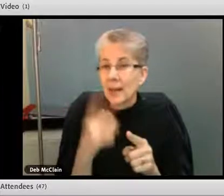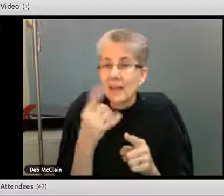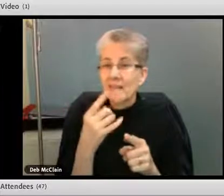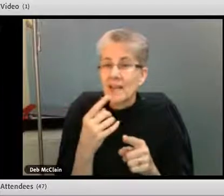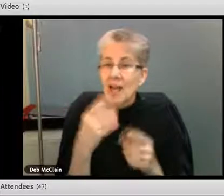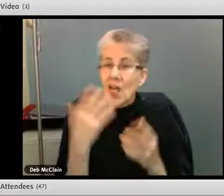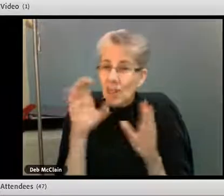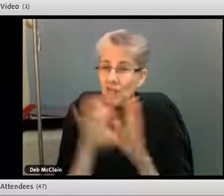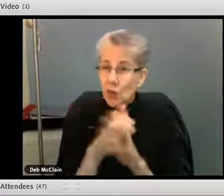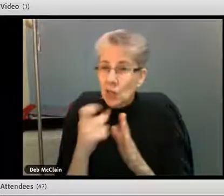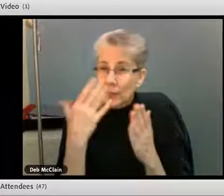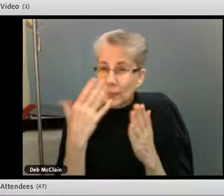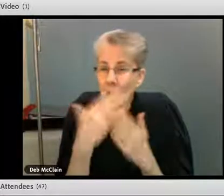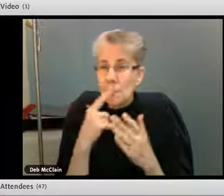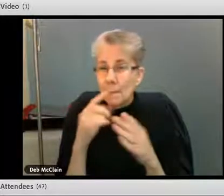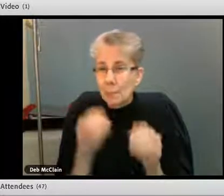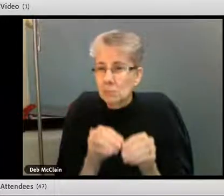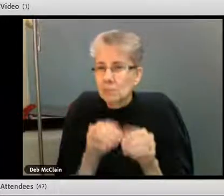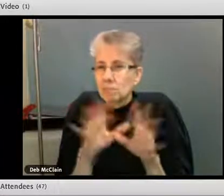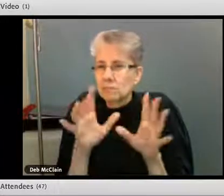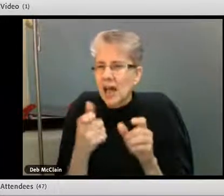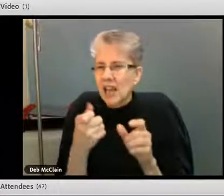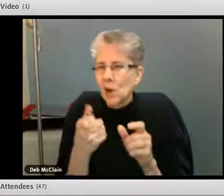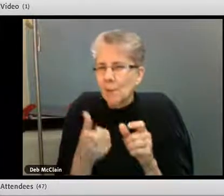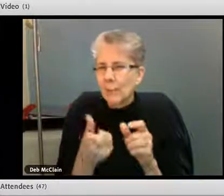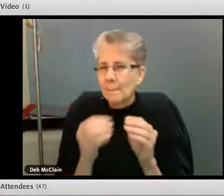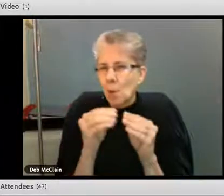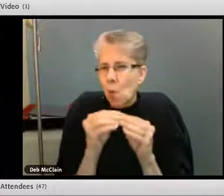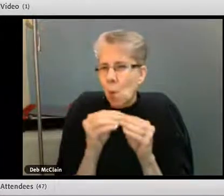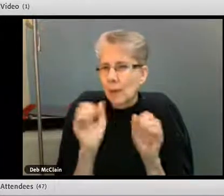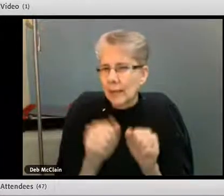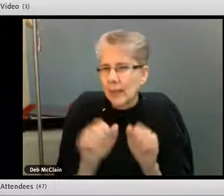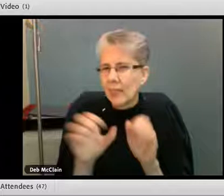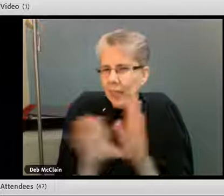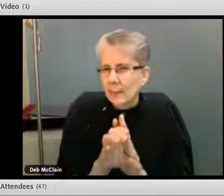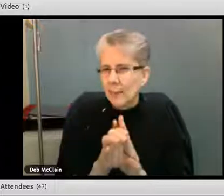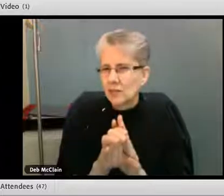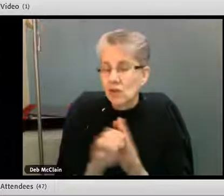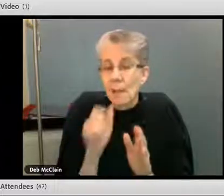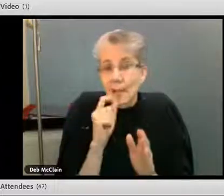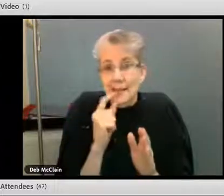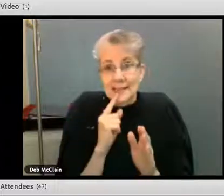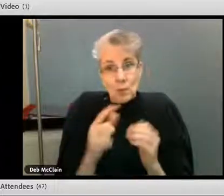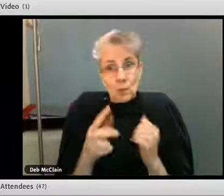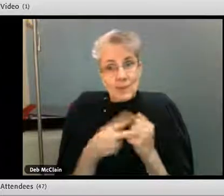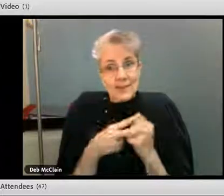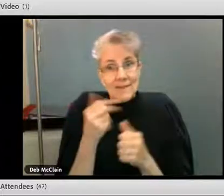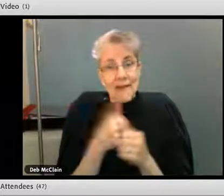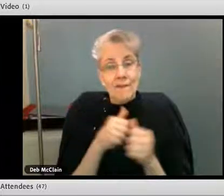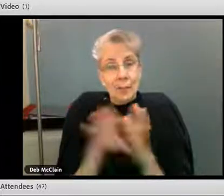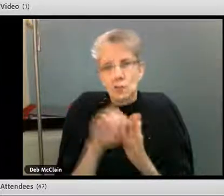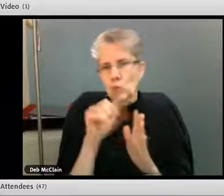and that kind of lightens up the image. I'm not saying that's going to save every image, 'cause it won't. Some images are just -- they're not gonna look good.